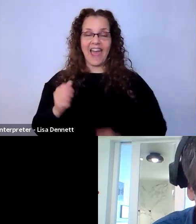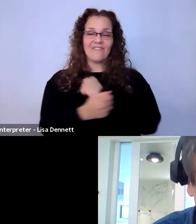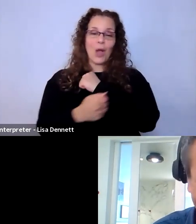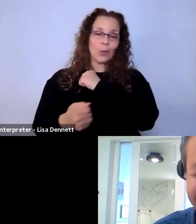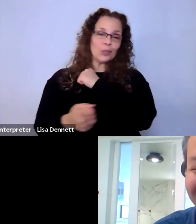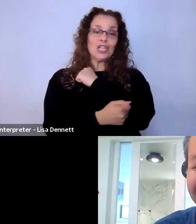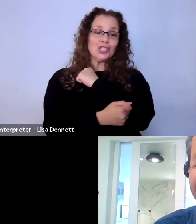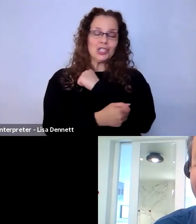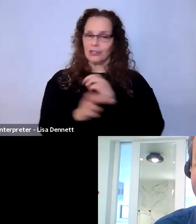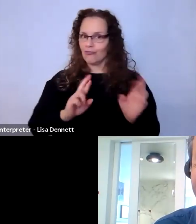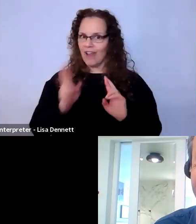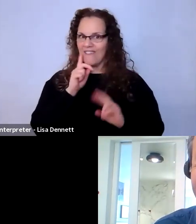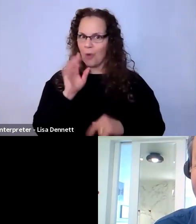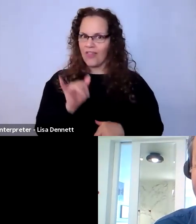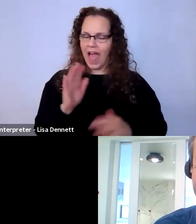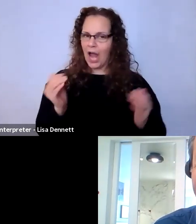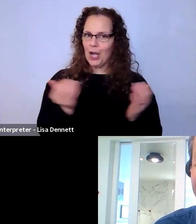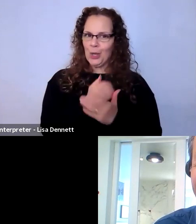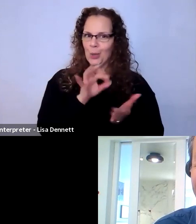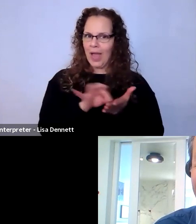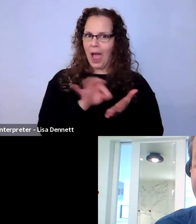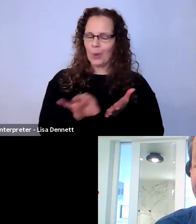get ready for that we're going to have a new countdown so Thank you everyone